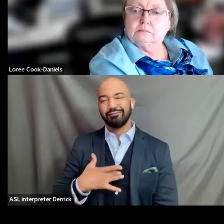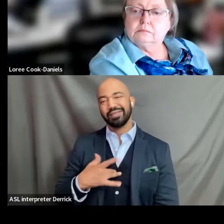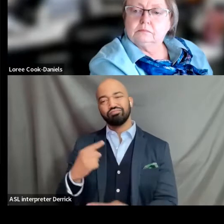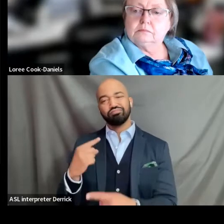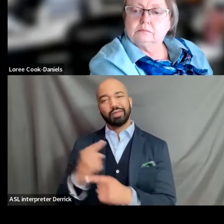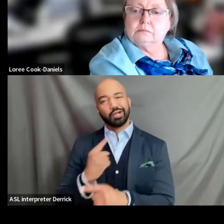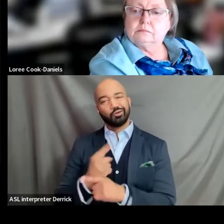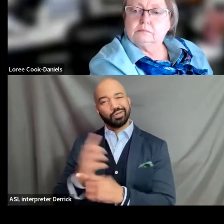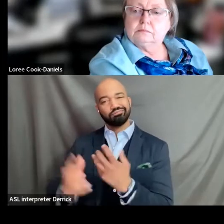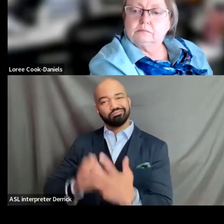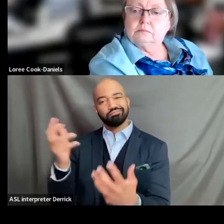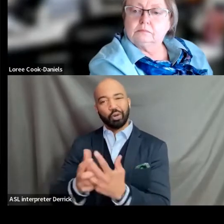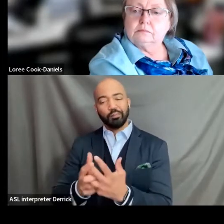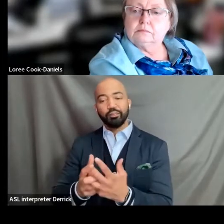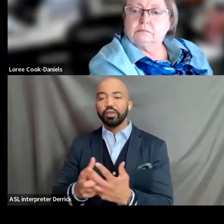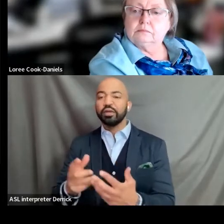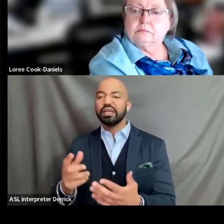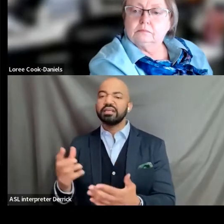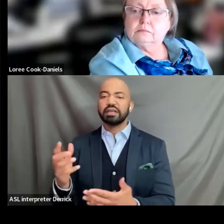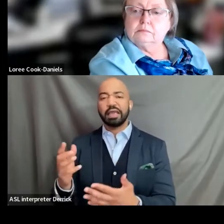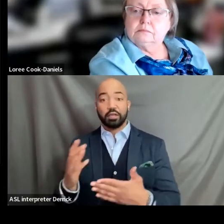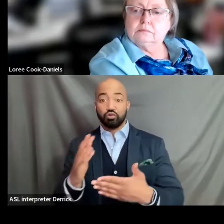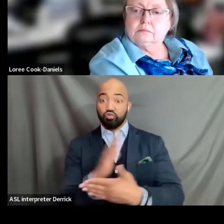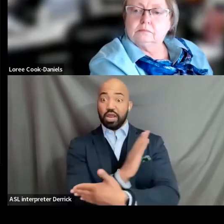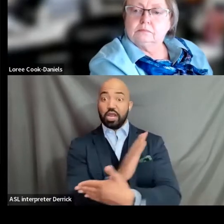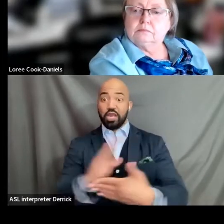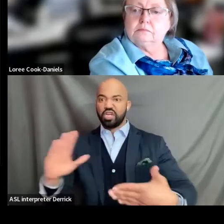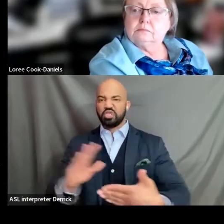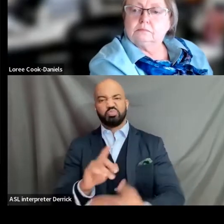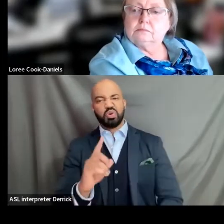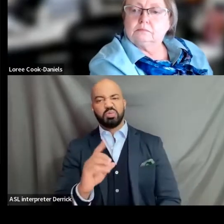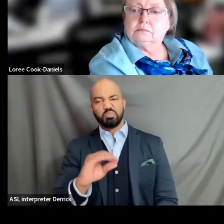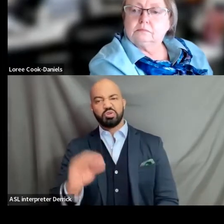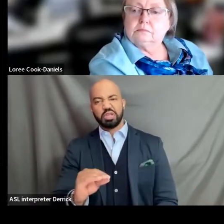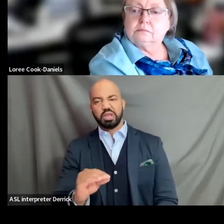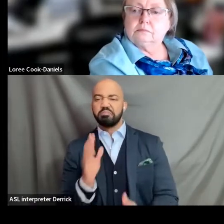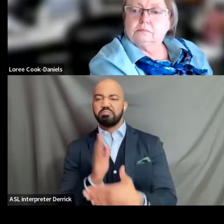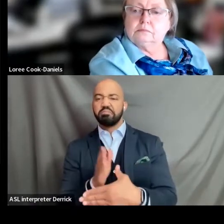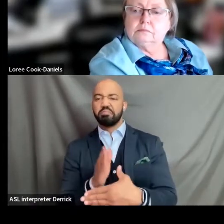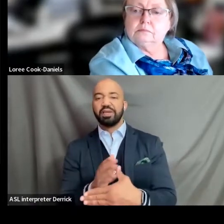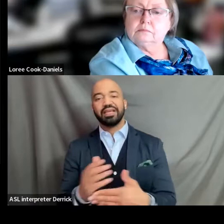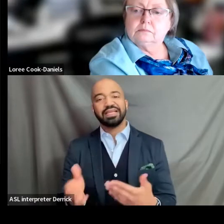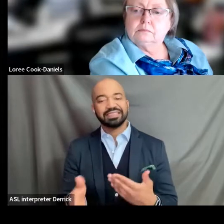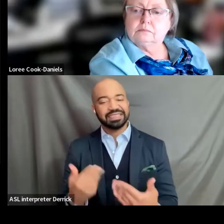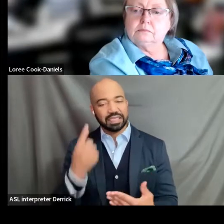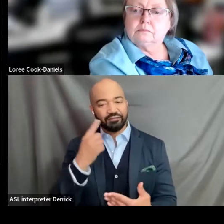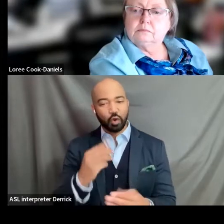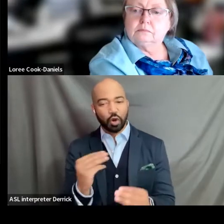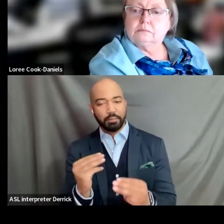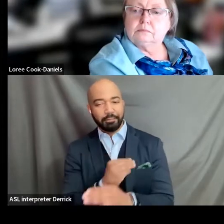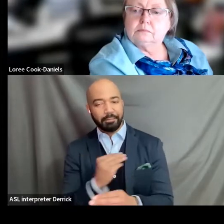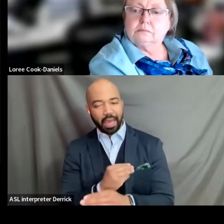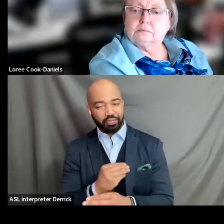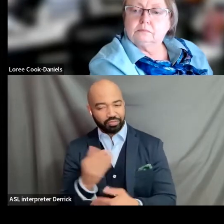It's kind of in the middle of some of those ranges and it's really easy for math and I'm noticing that once again,